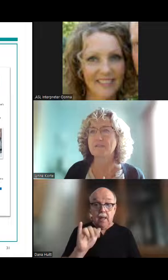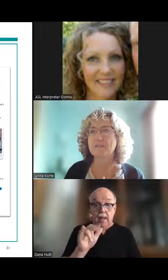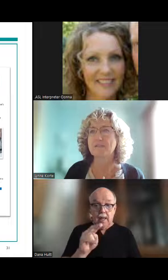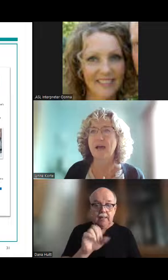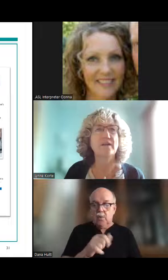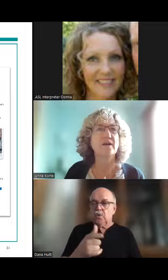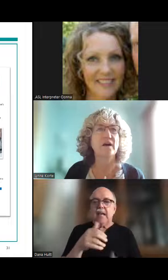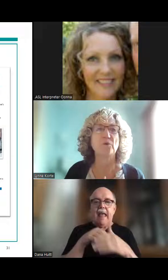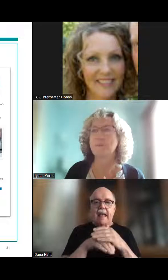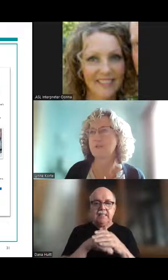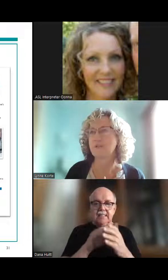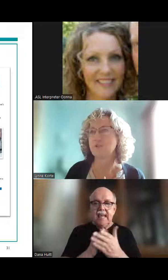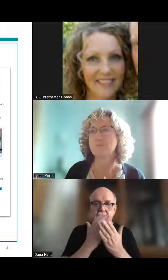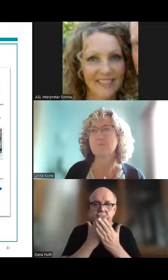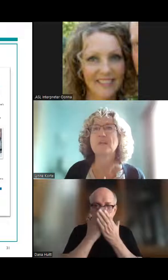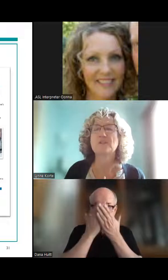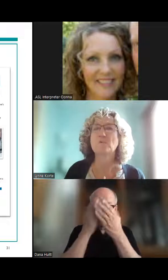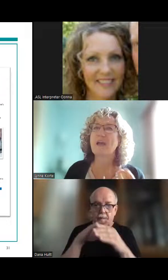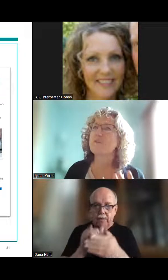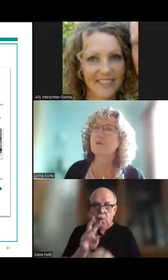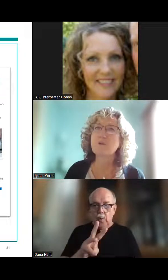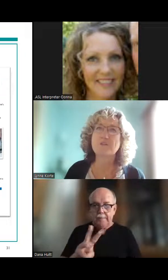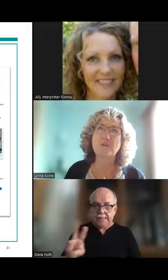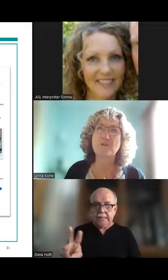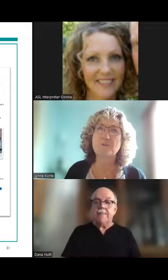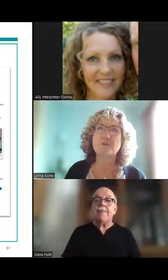sorry, I was going to add, too, that, you know, Dani knows this, too, the training